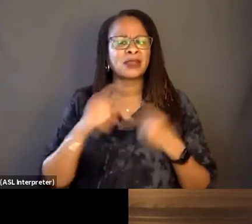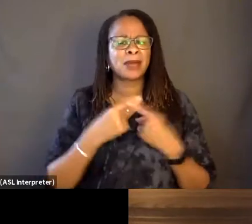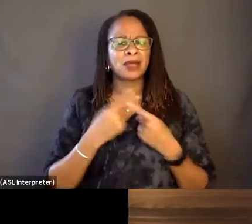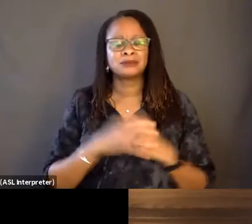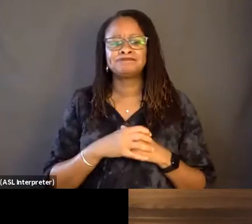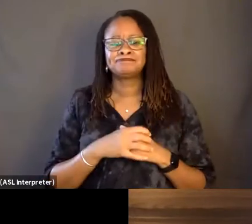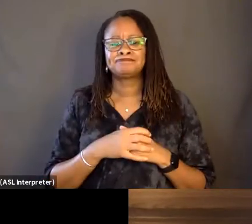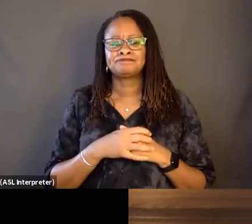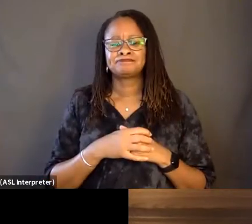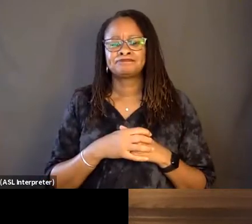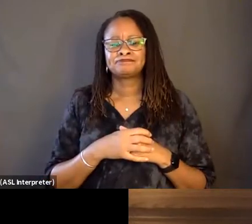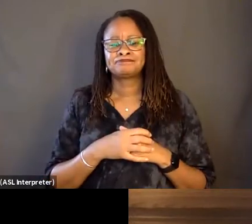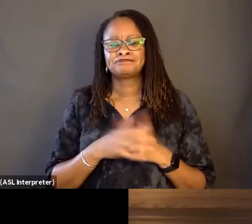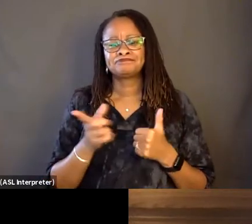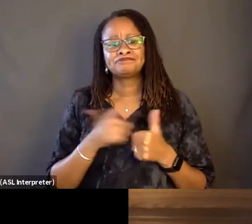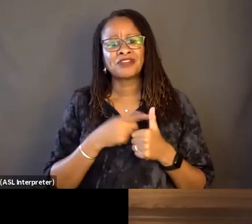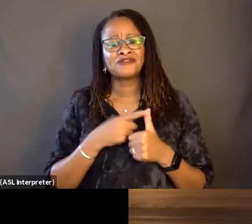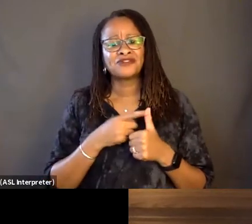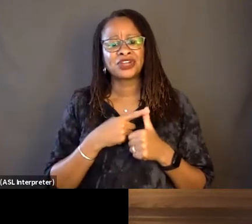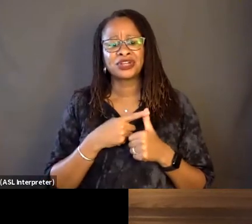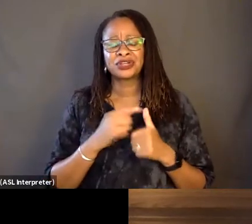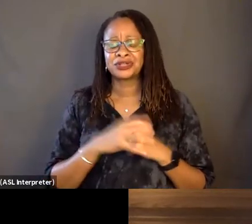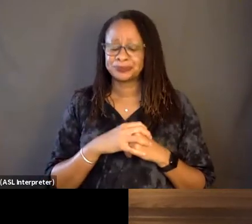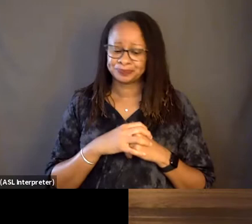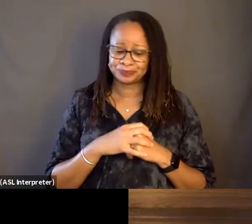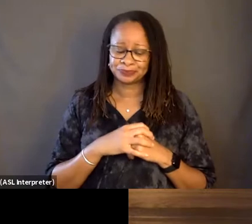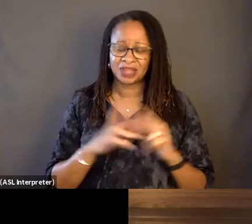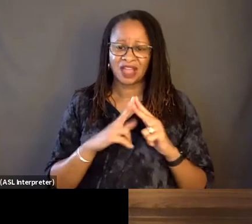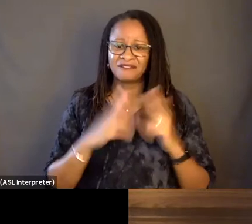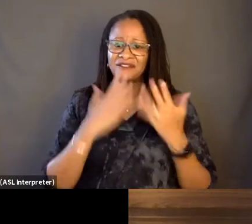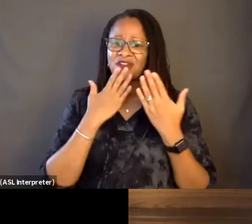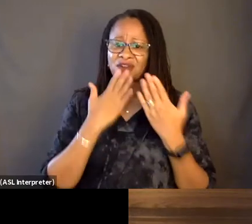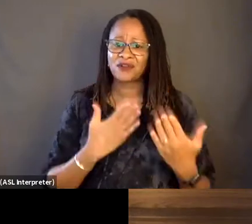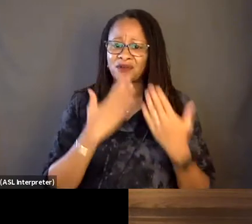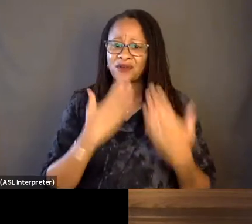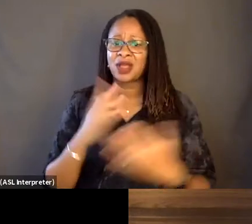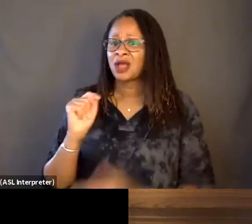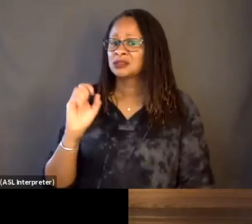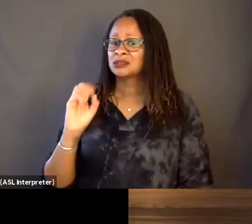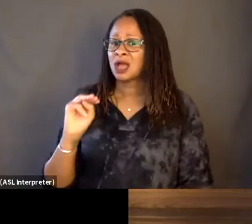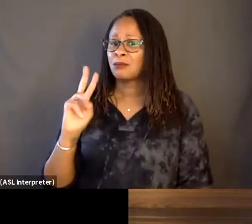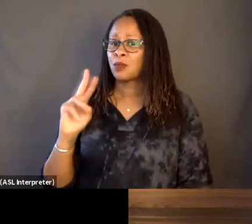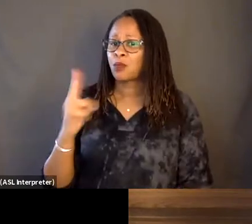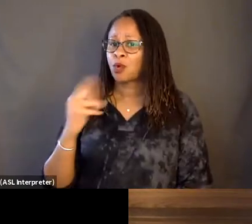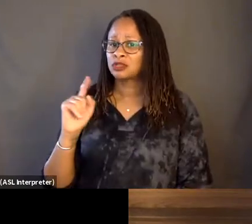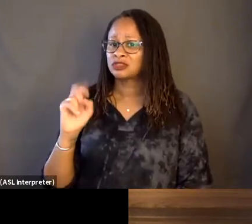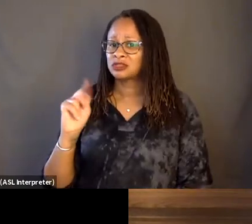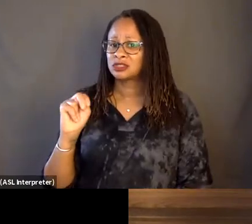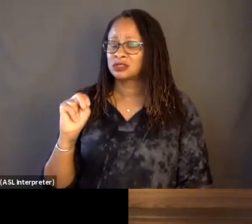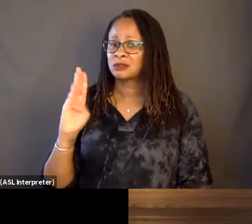First off, I'm very grateful to Tom Ortenberg and Briarcliff.